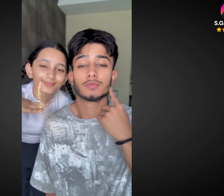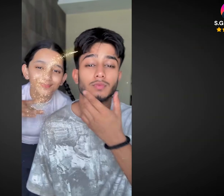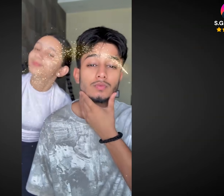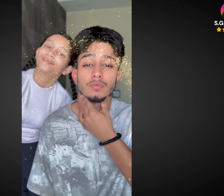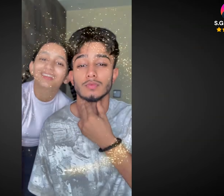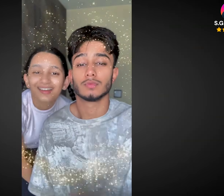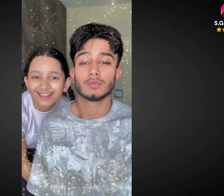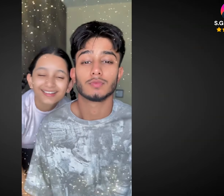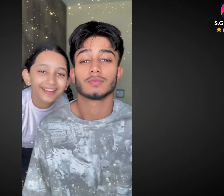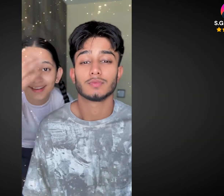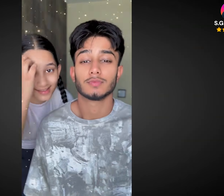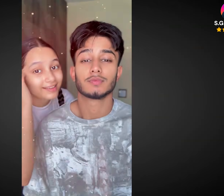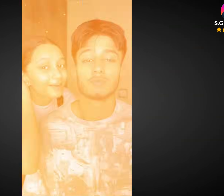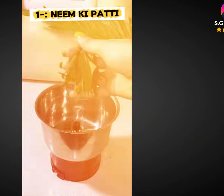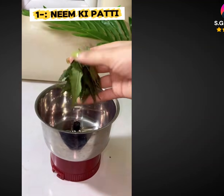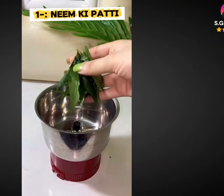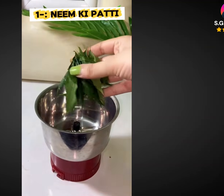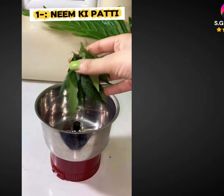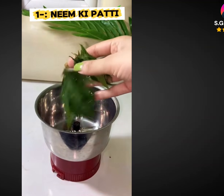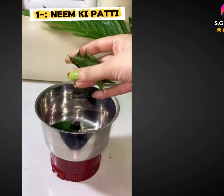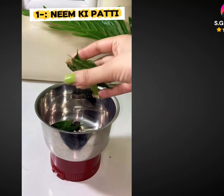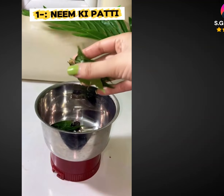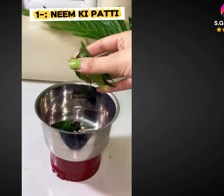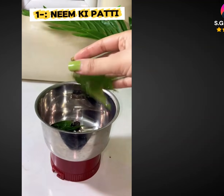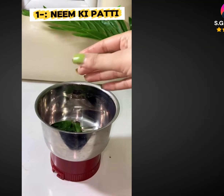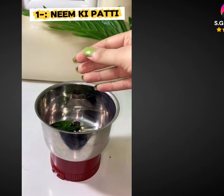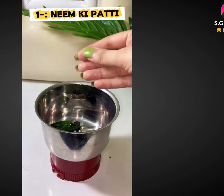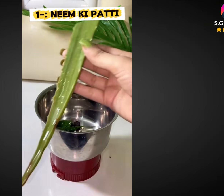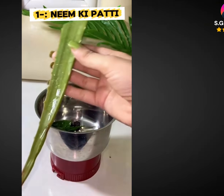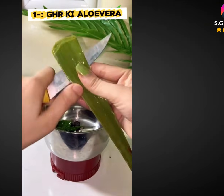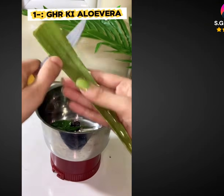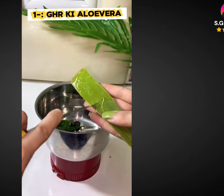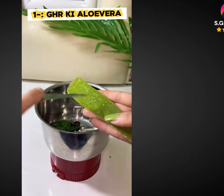Okay.